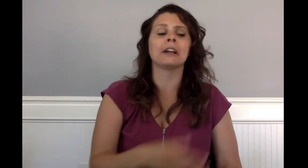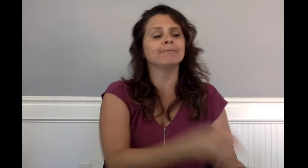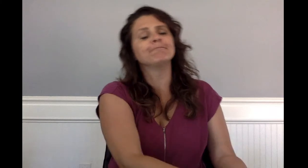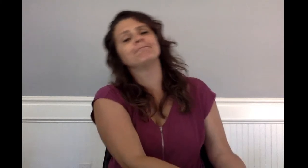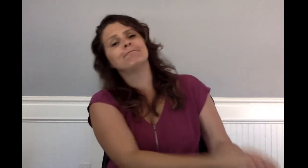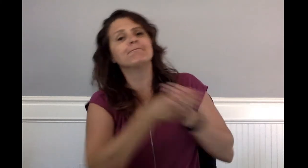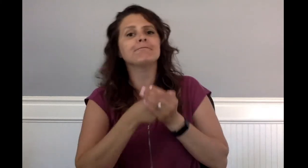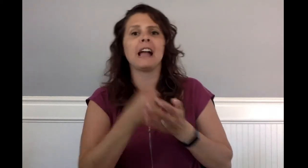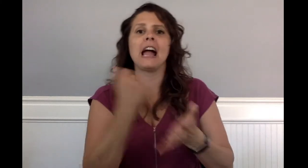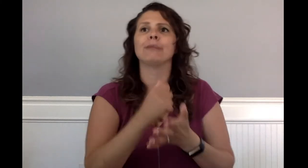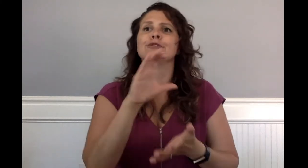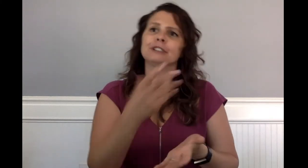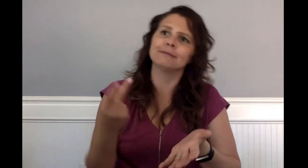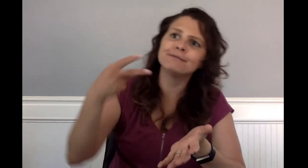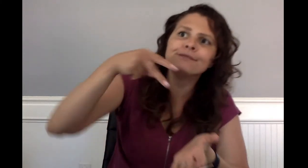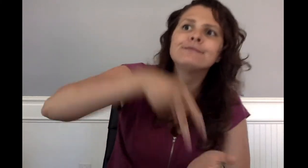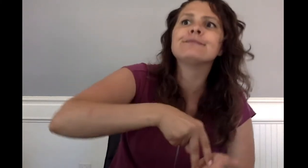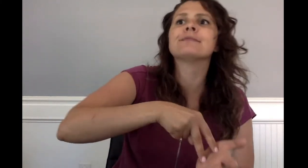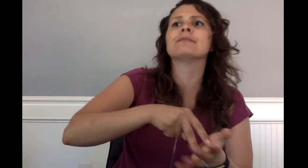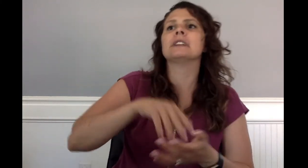Frog stood. She stuck out her hand and pulled Charlie to his feet.